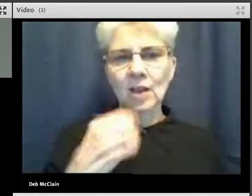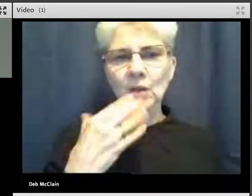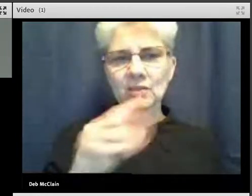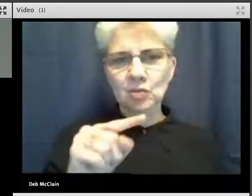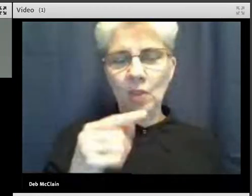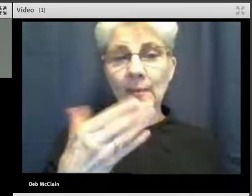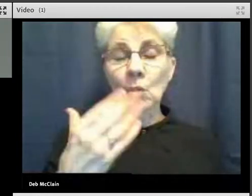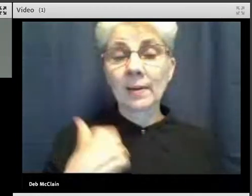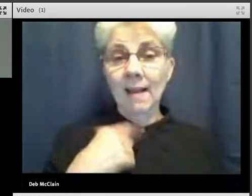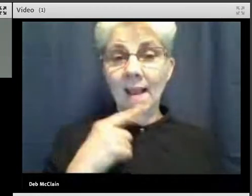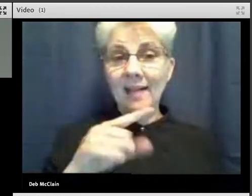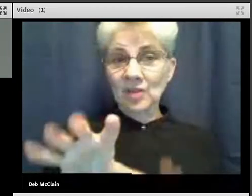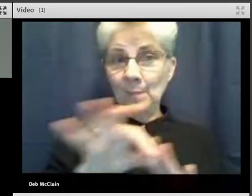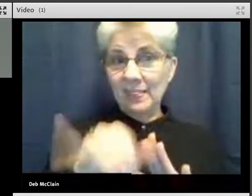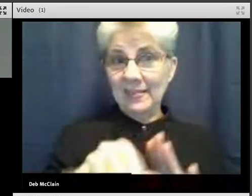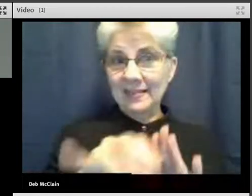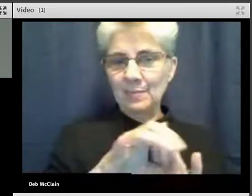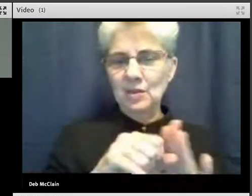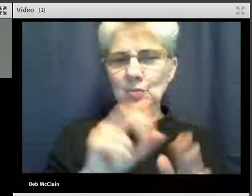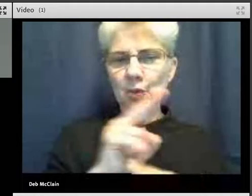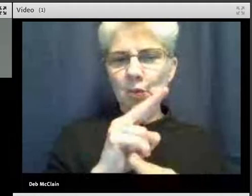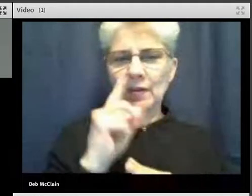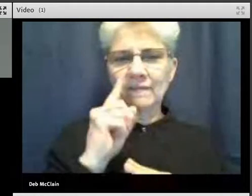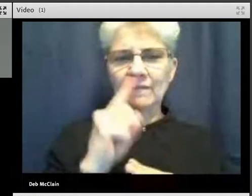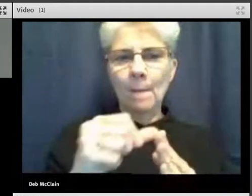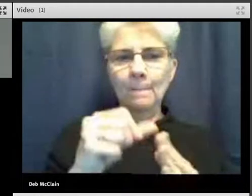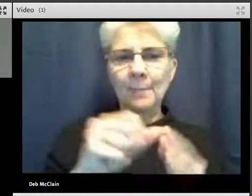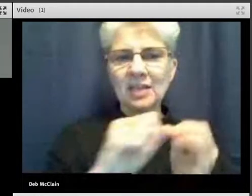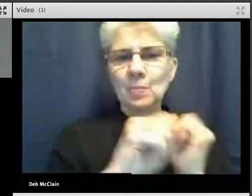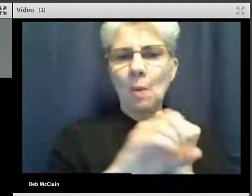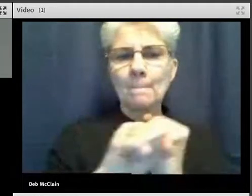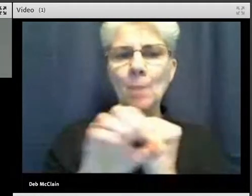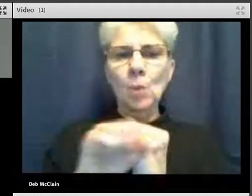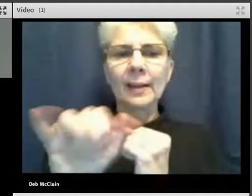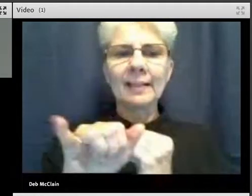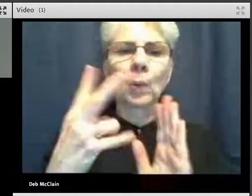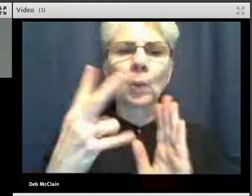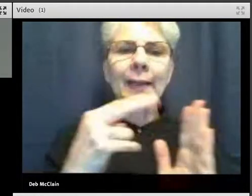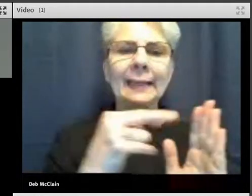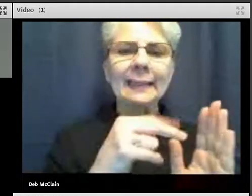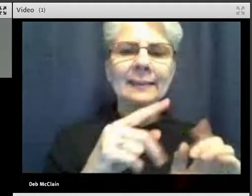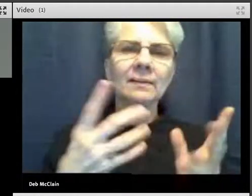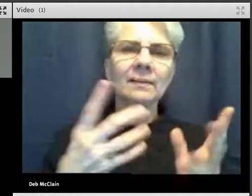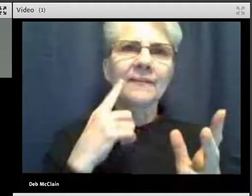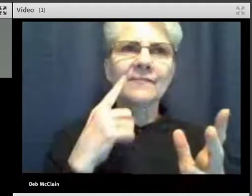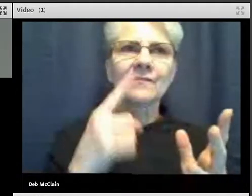Yeah, definitely, Natalia, a good start in the morning. I actually picked this image. I was going to use it for a page promoting